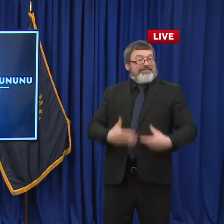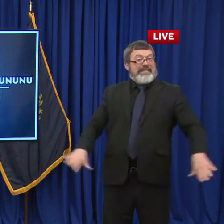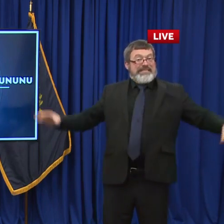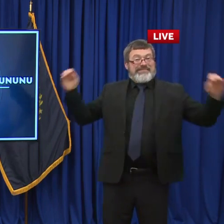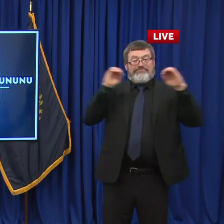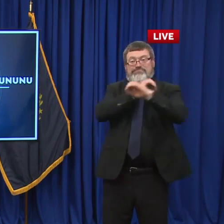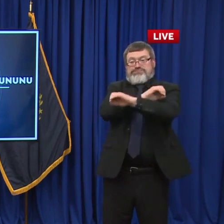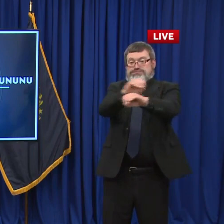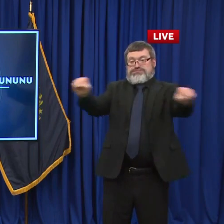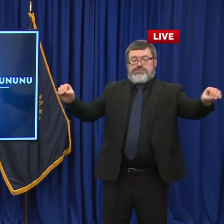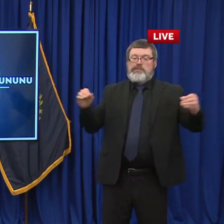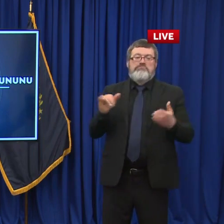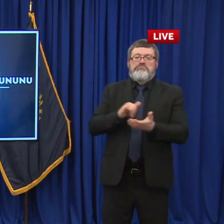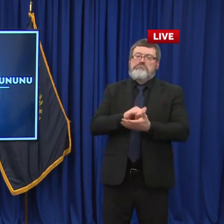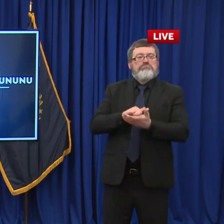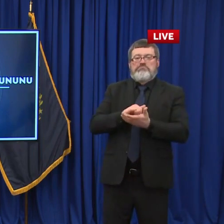SYSTEM.